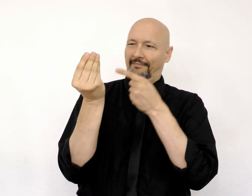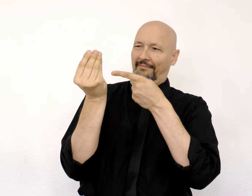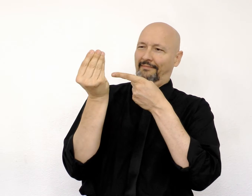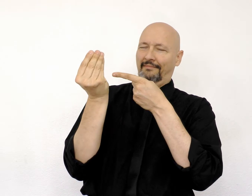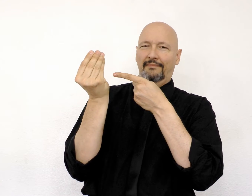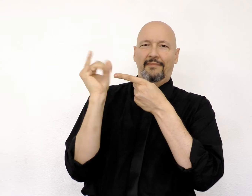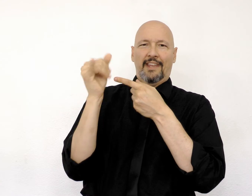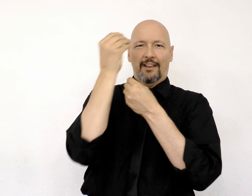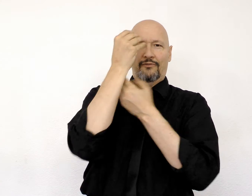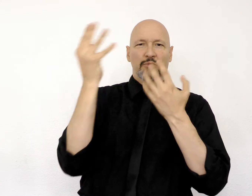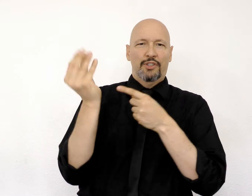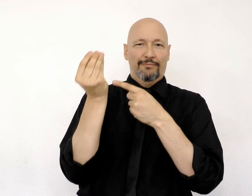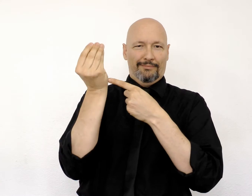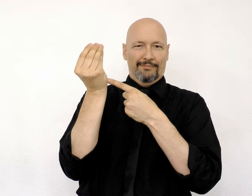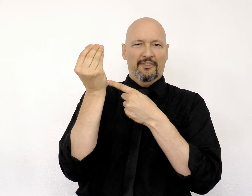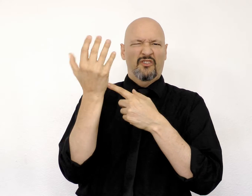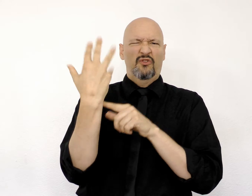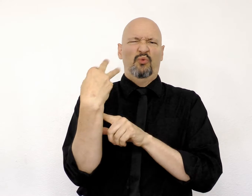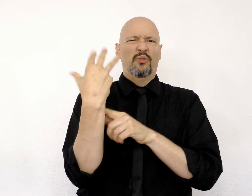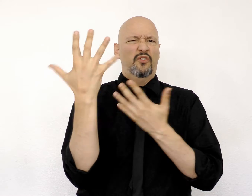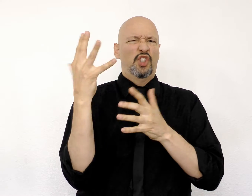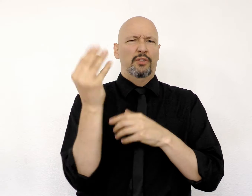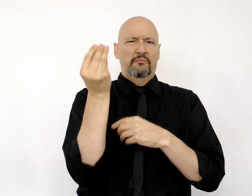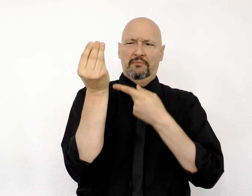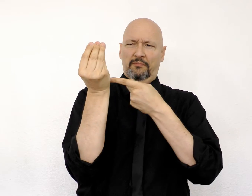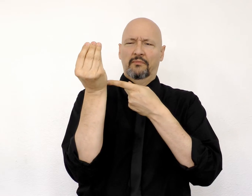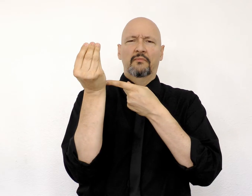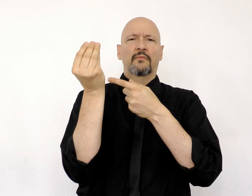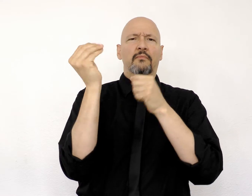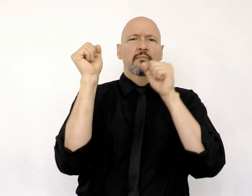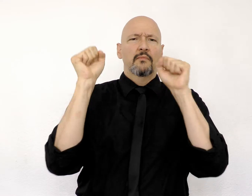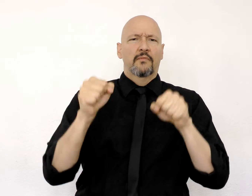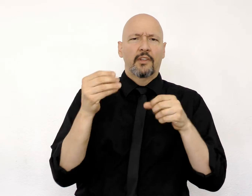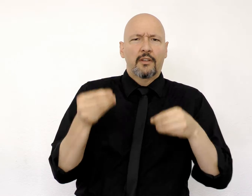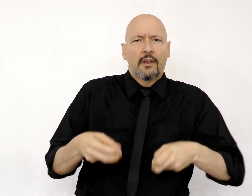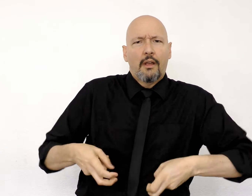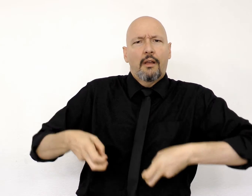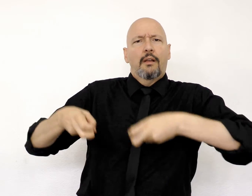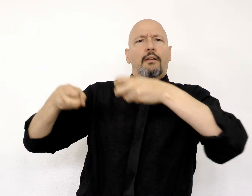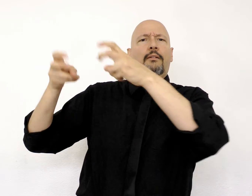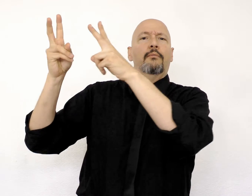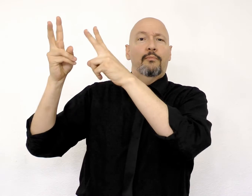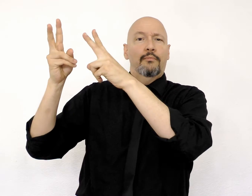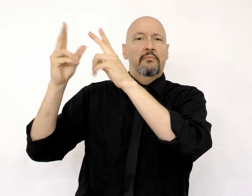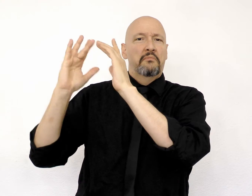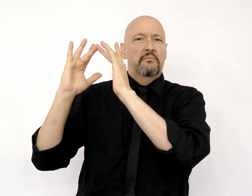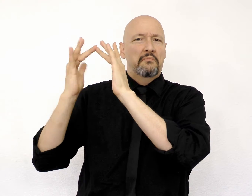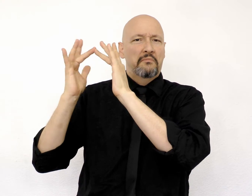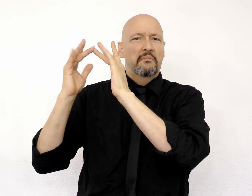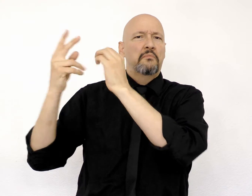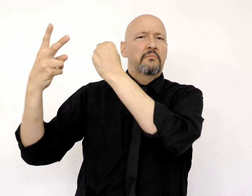Then we can upload that information to the internet.